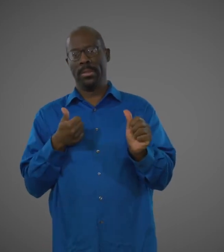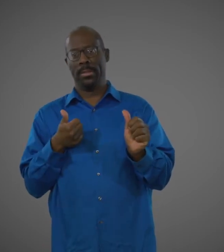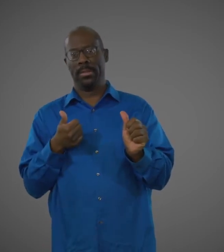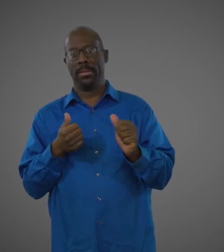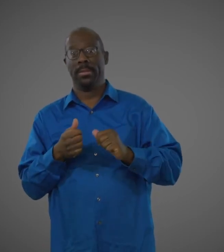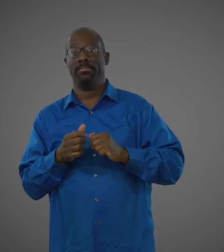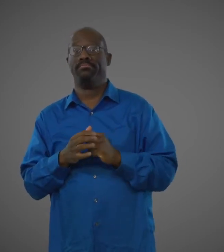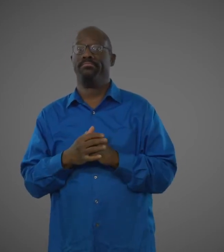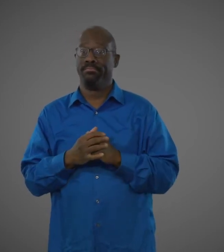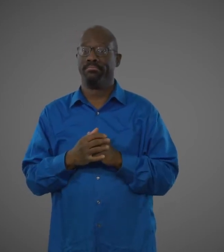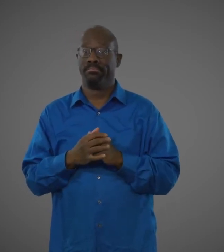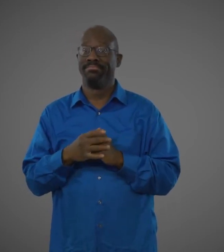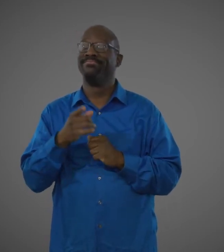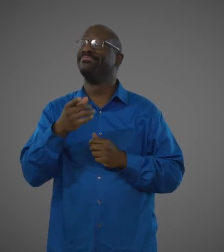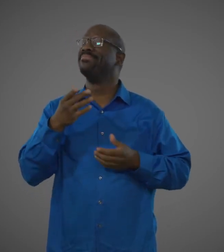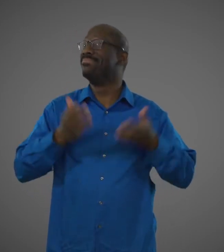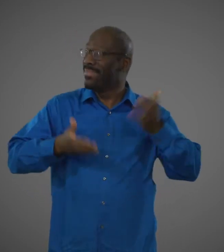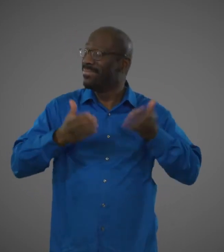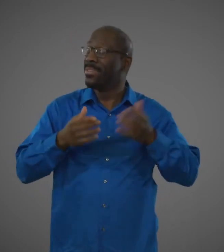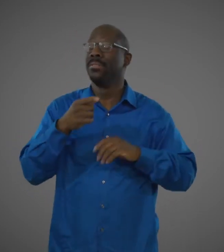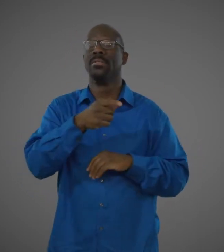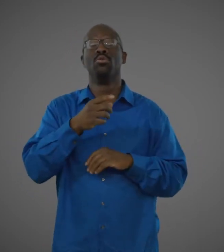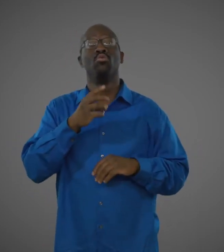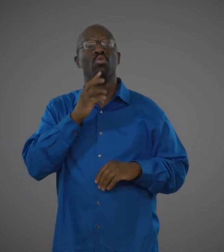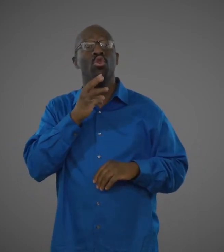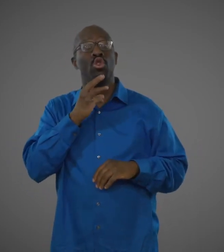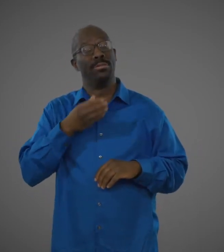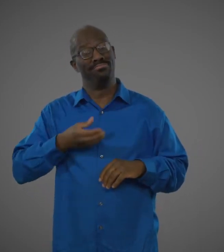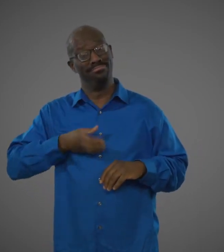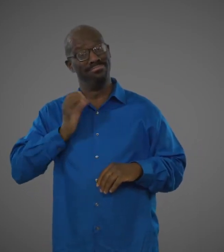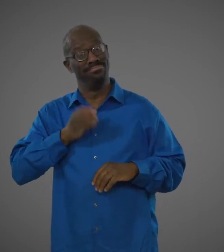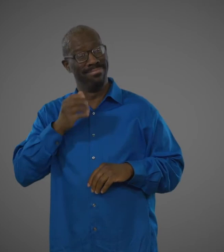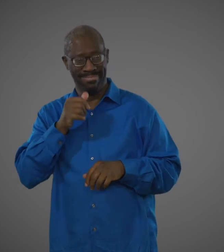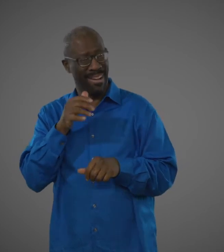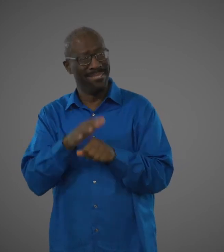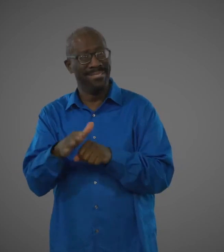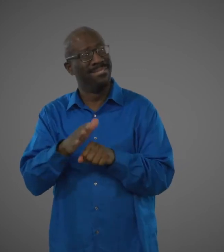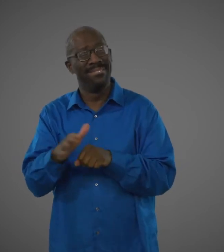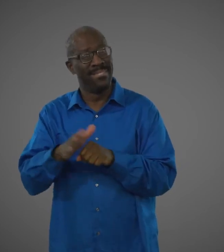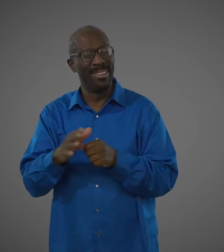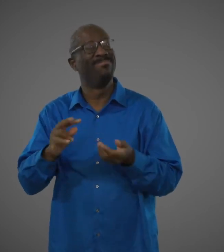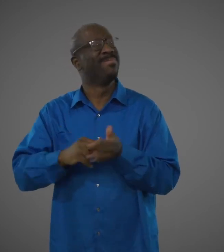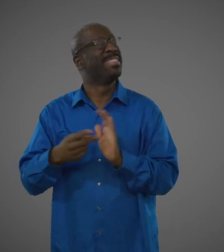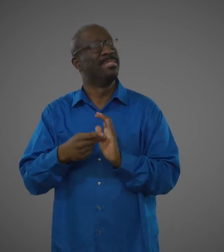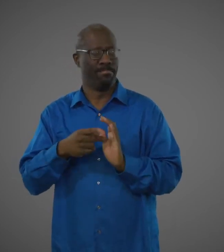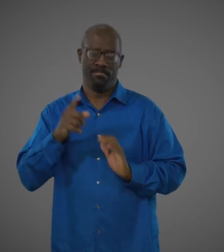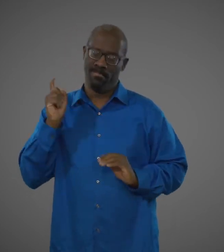to avoid that activity. Maybe you are not drinking enough fluid, and you need